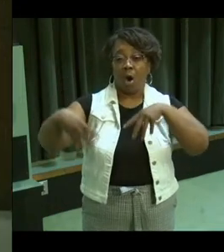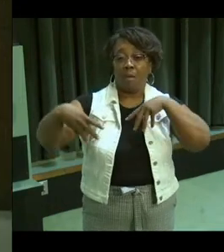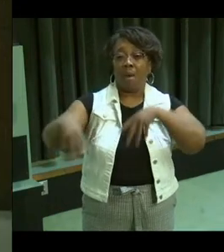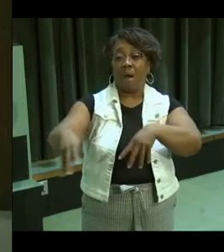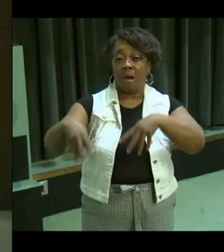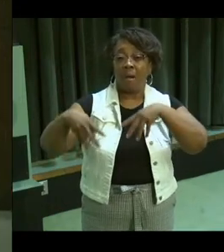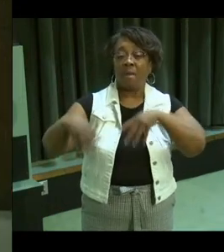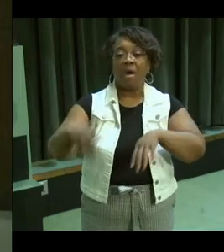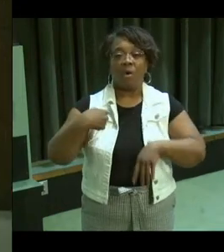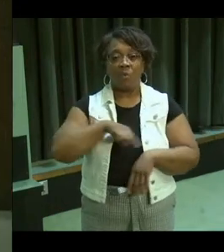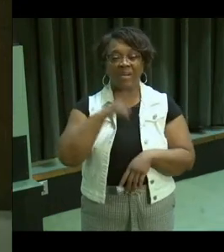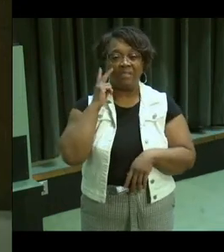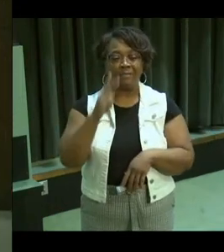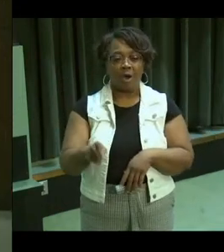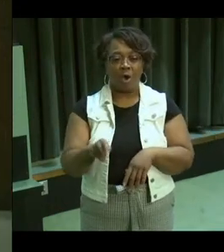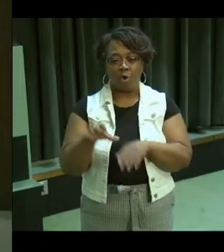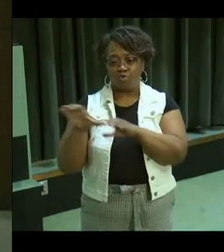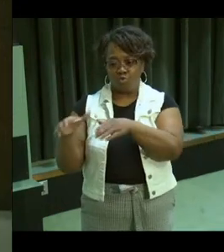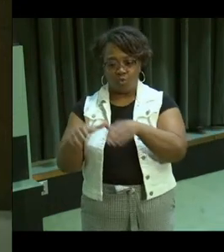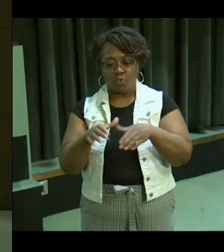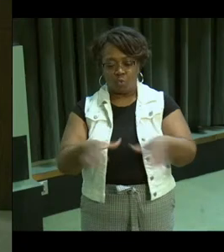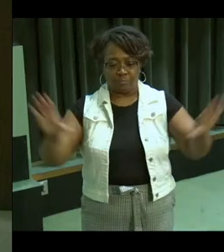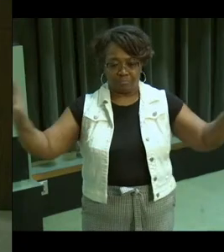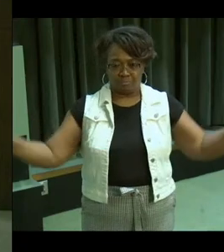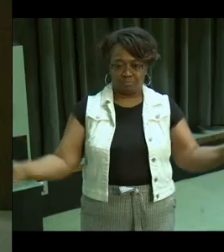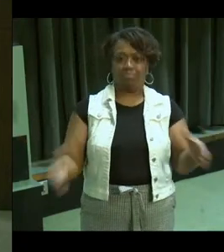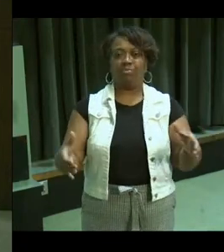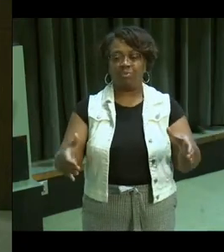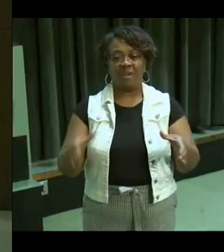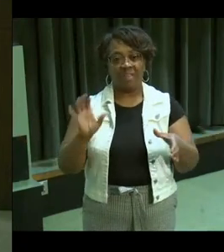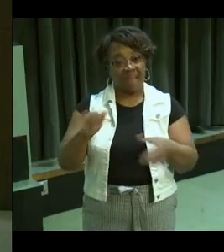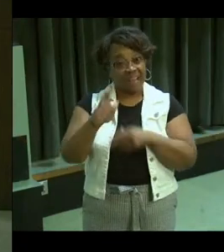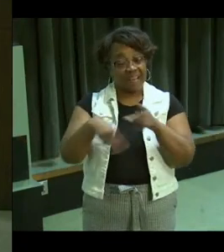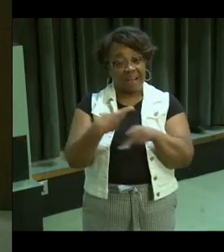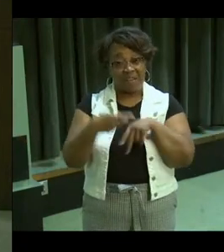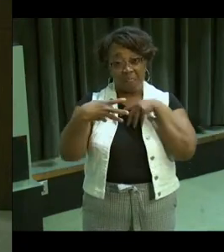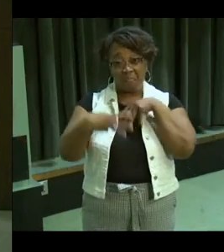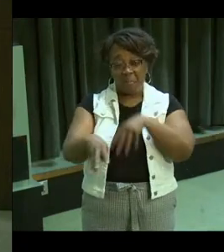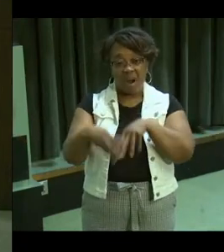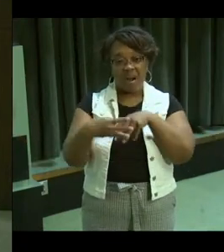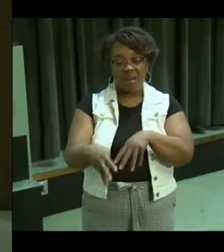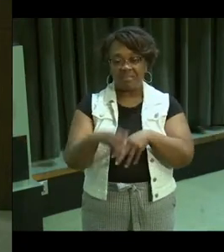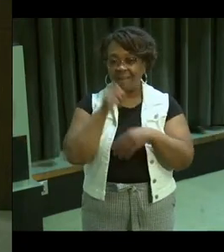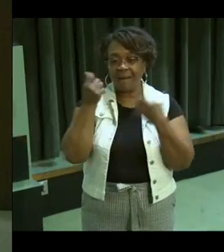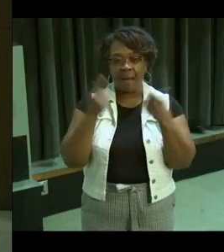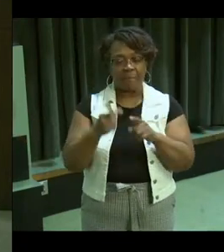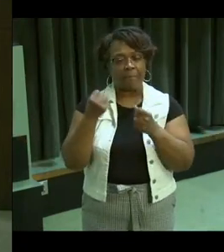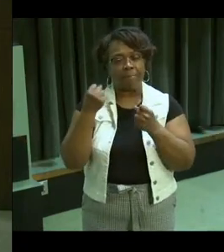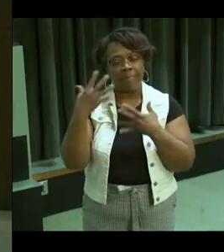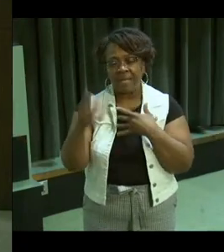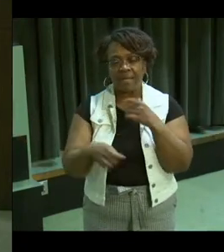once again, we saw all these groups come back together. And